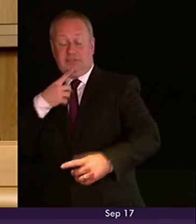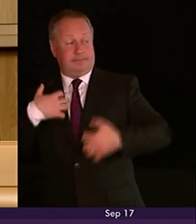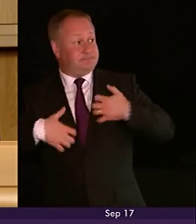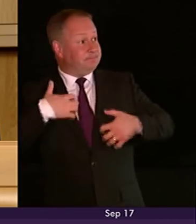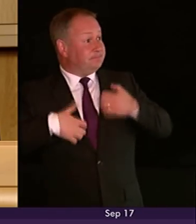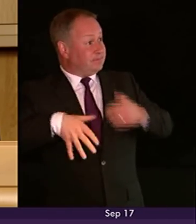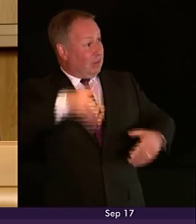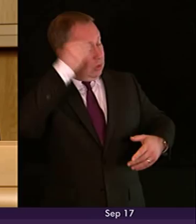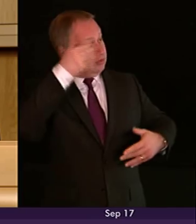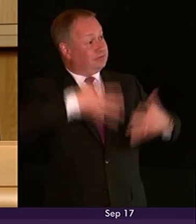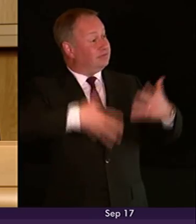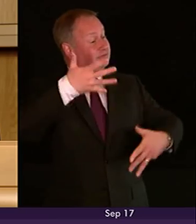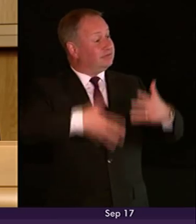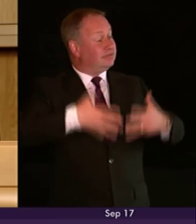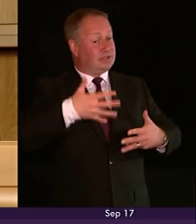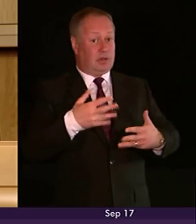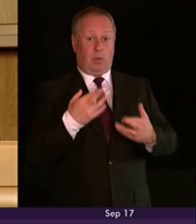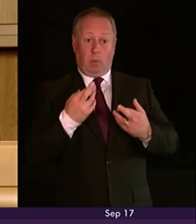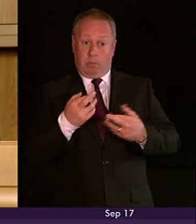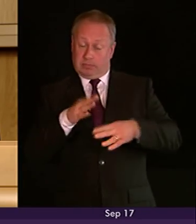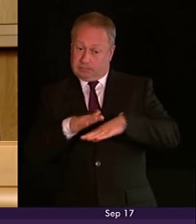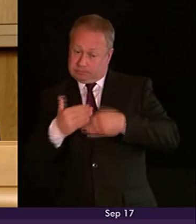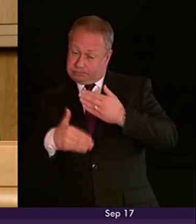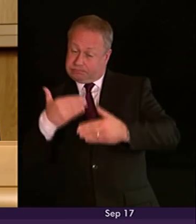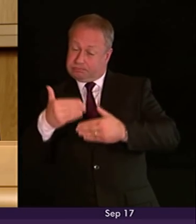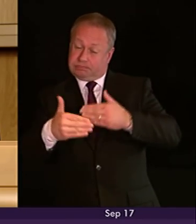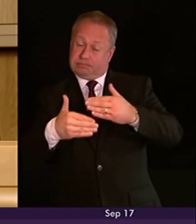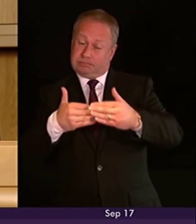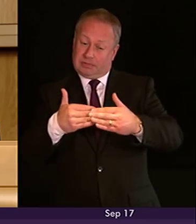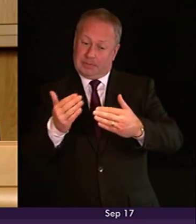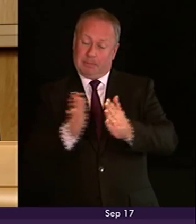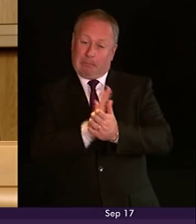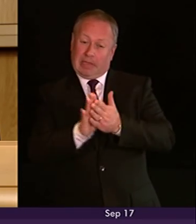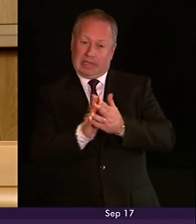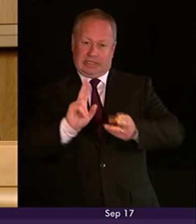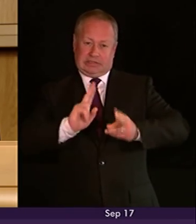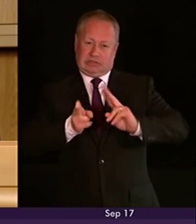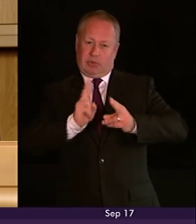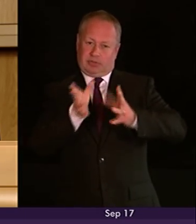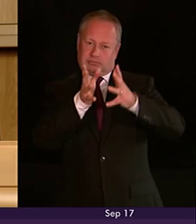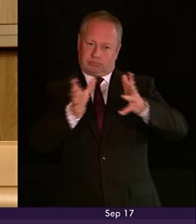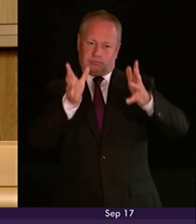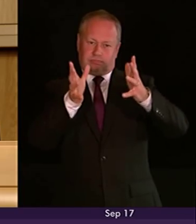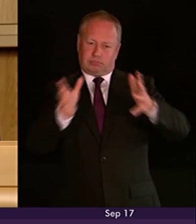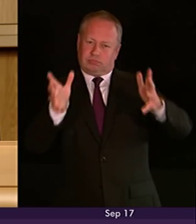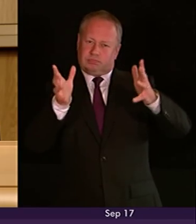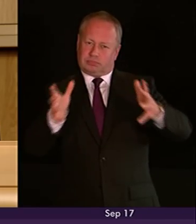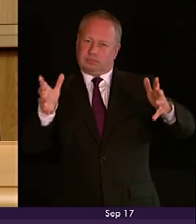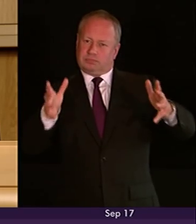it, which will, I hope, lead in turn to an increase in the number of interpreters who come into